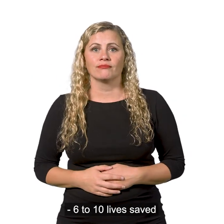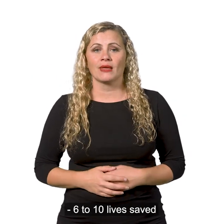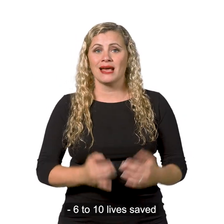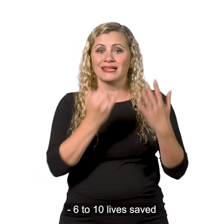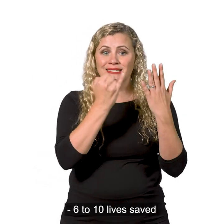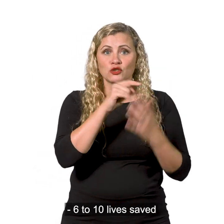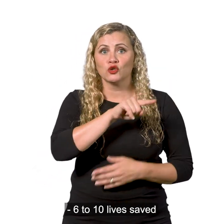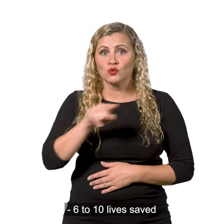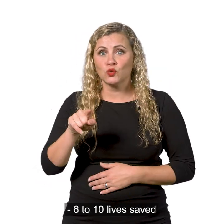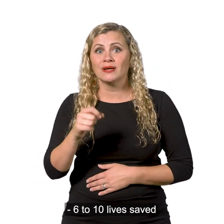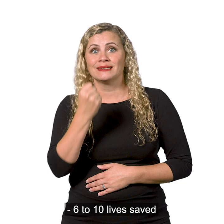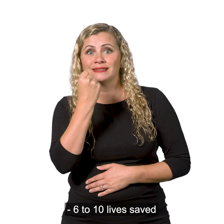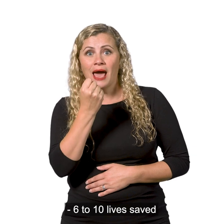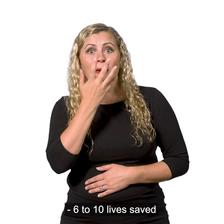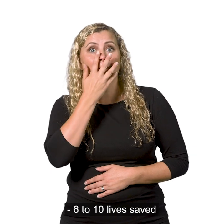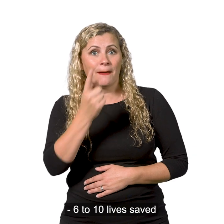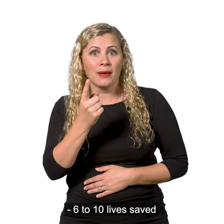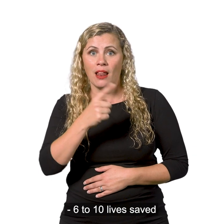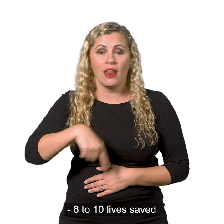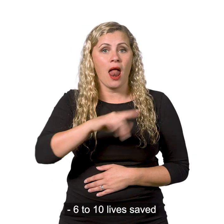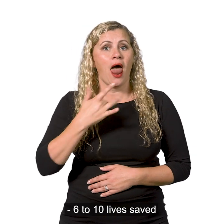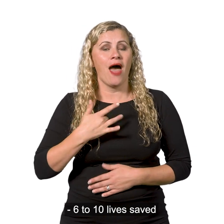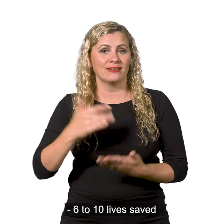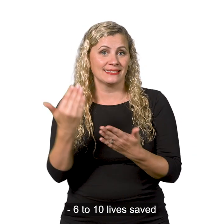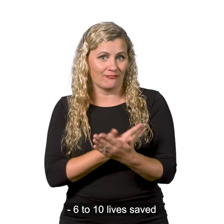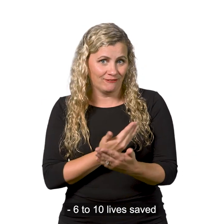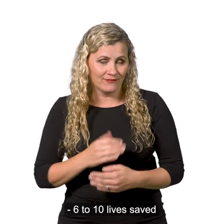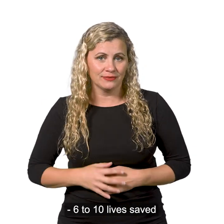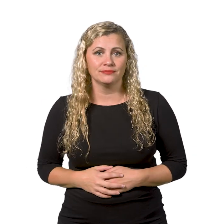6 to 10 lives saved